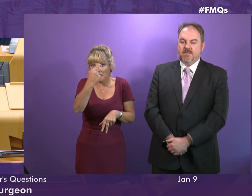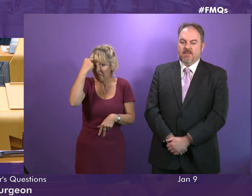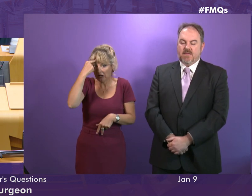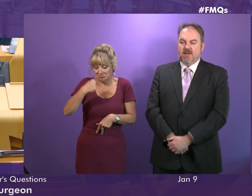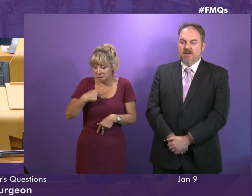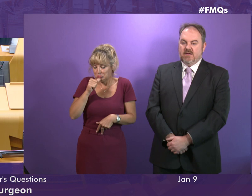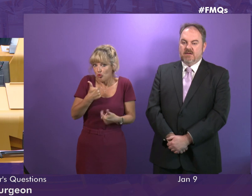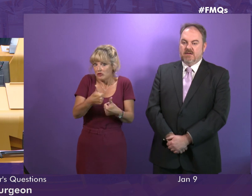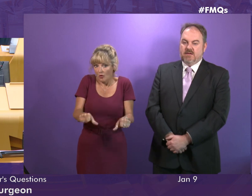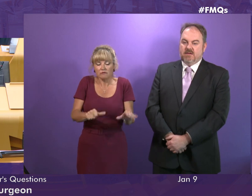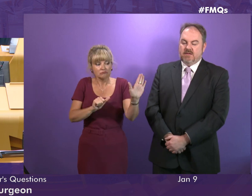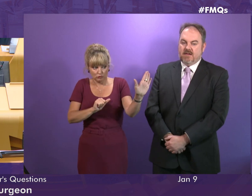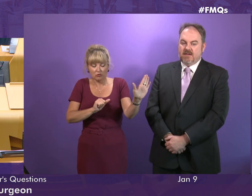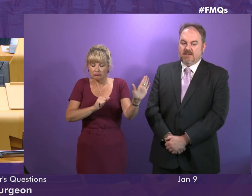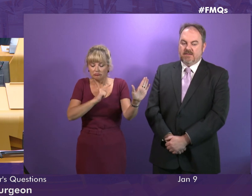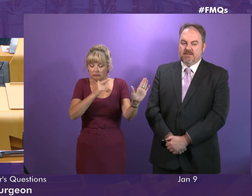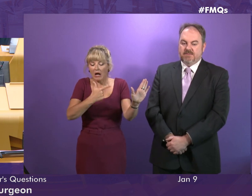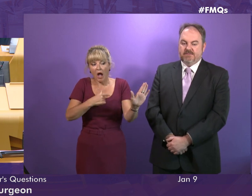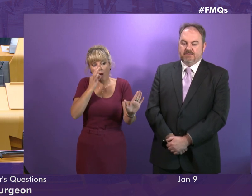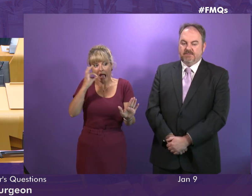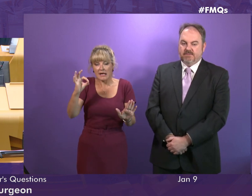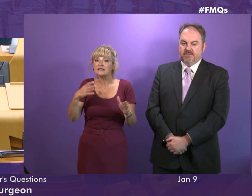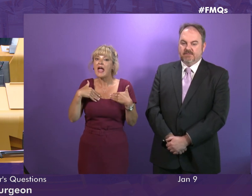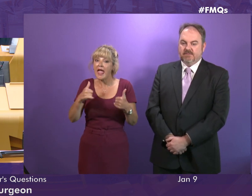issue has been resolved. I will therefore ask the health secretary today to look again